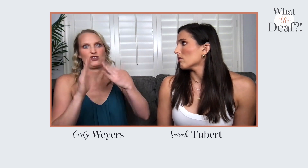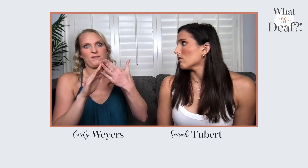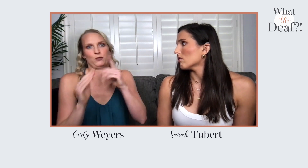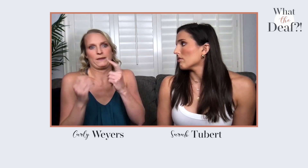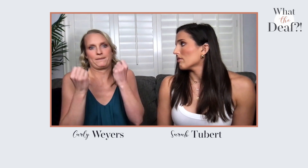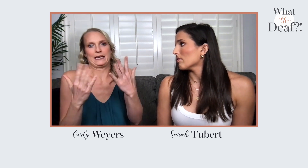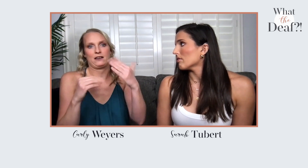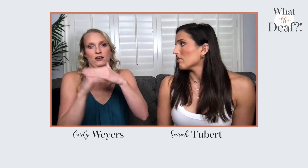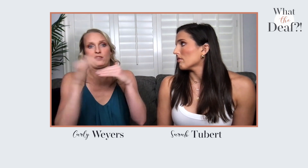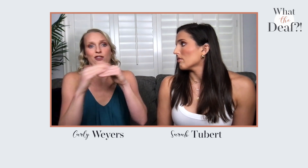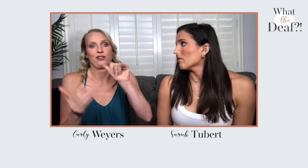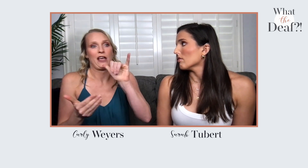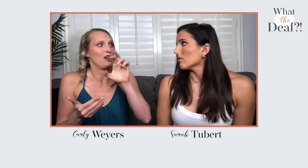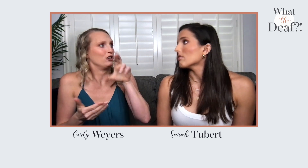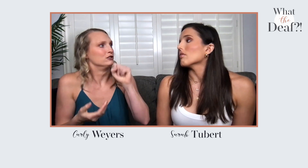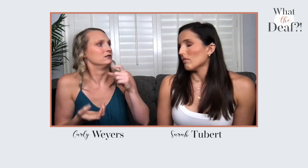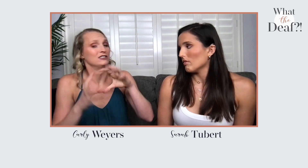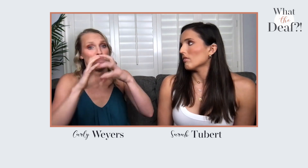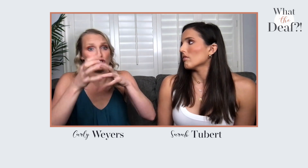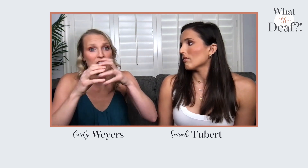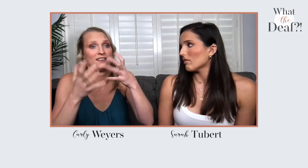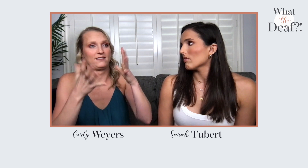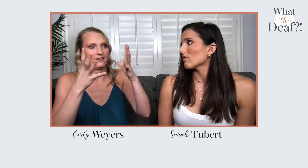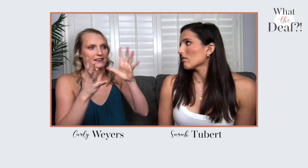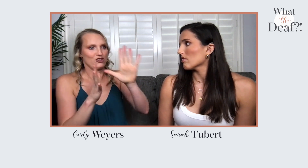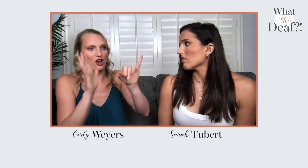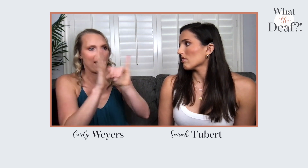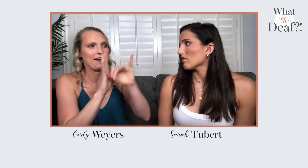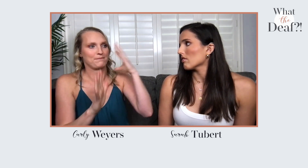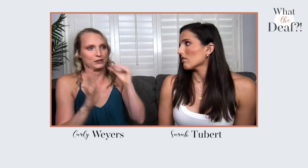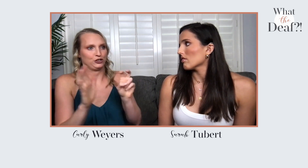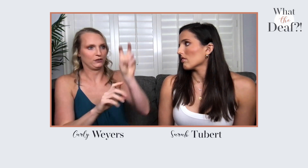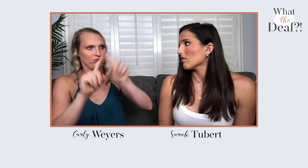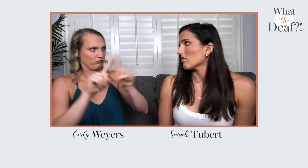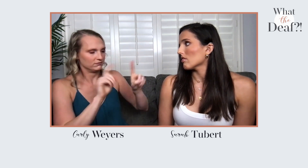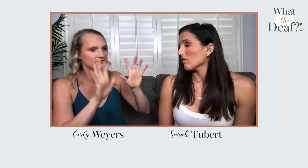there's a lot of different intersectionality layers, there's different experiences, journeys, and identities.